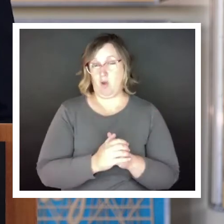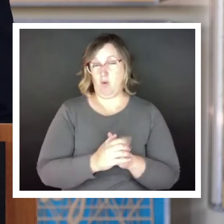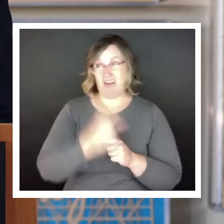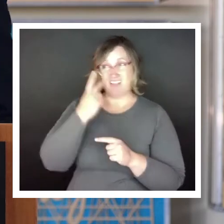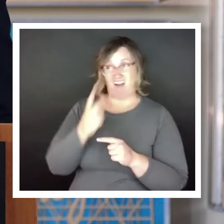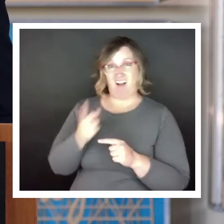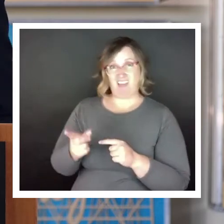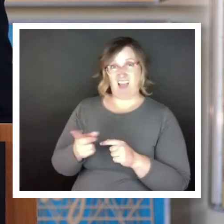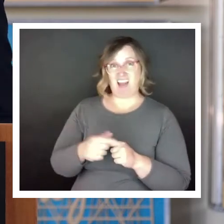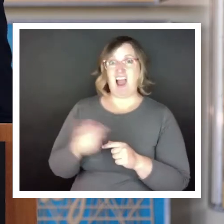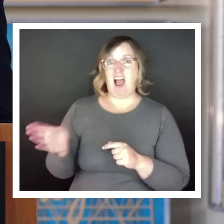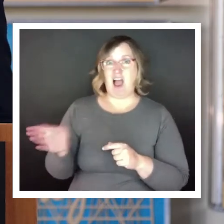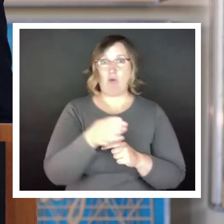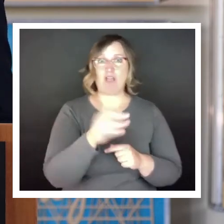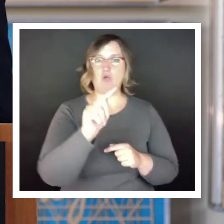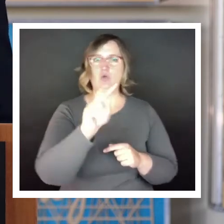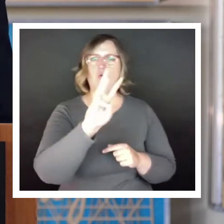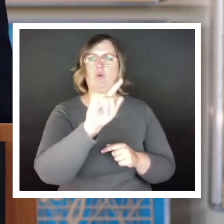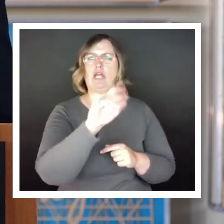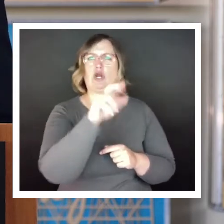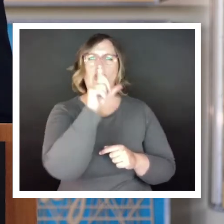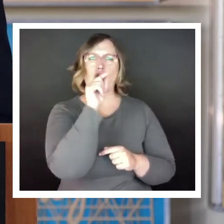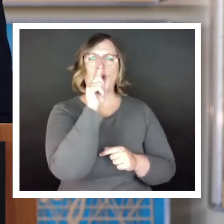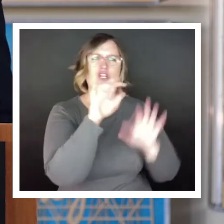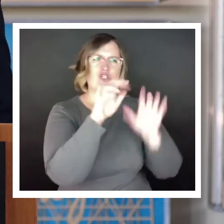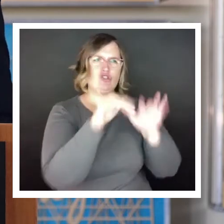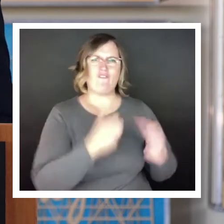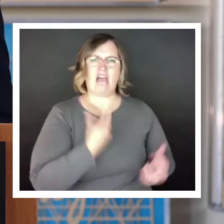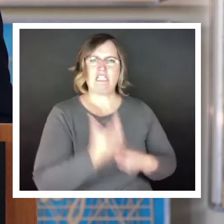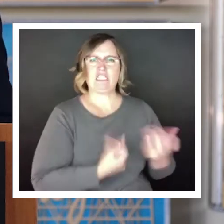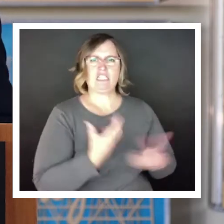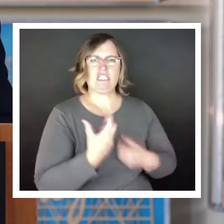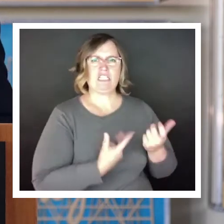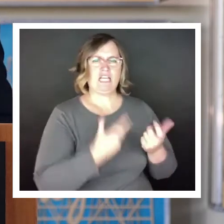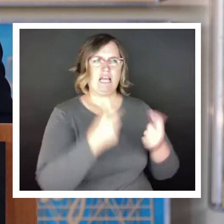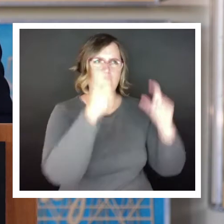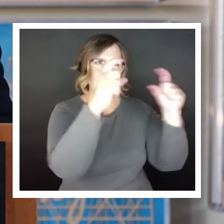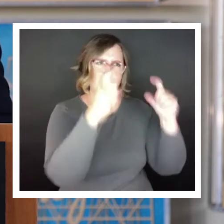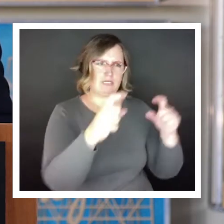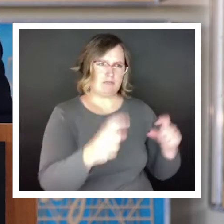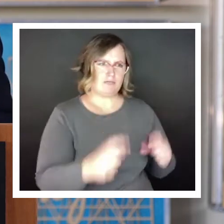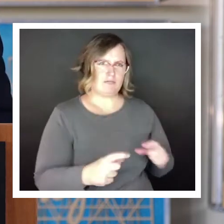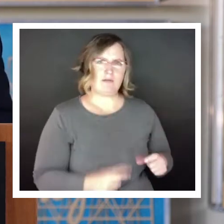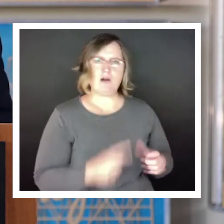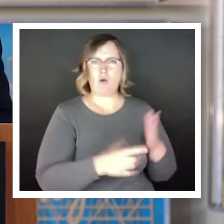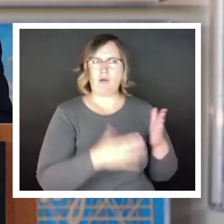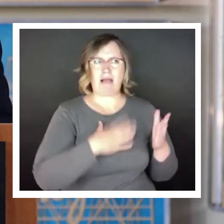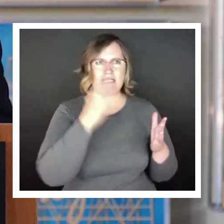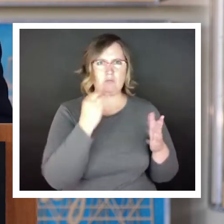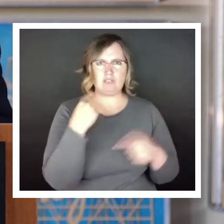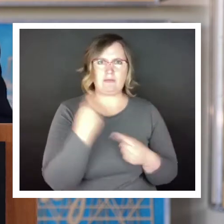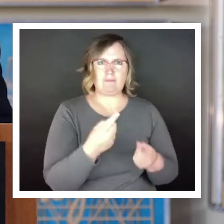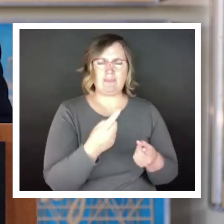to Twitter event and I wrote a string of tweets to explain what the experience had been like. I didn't hold my punches.